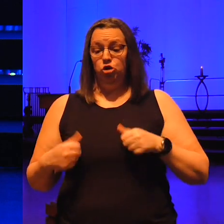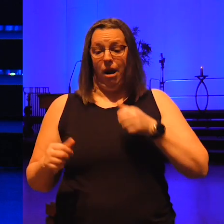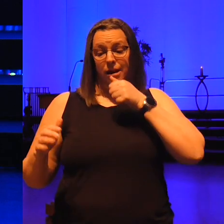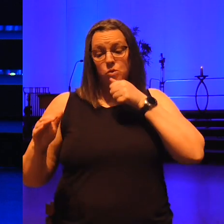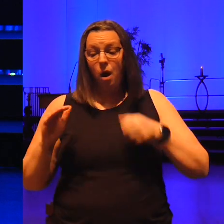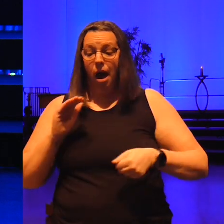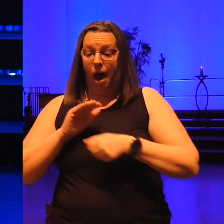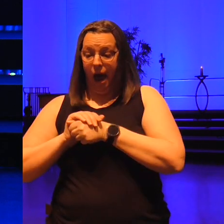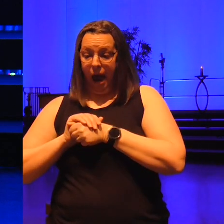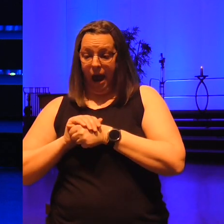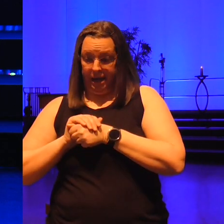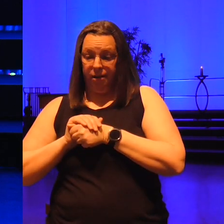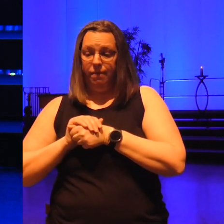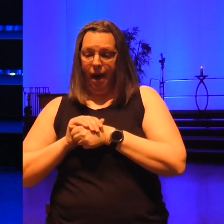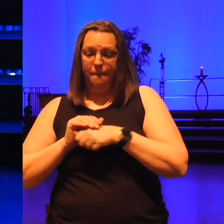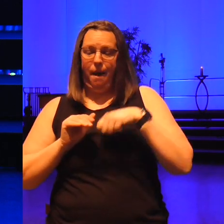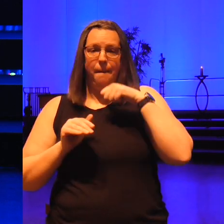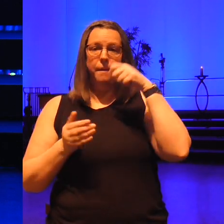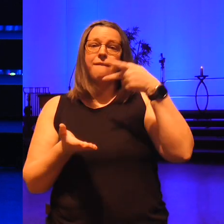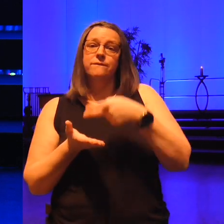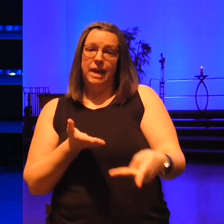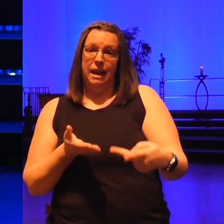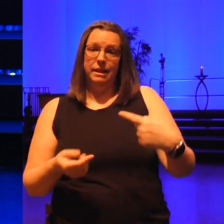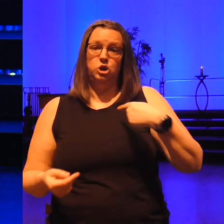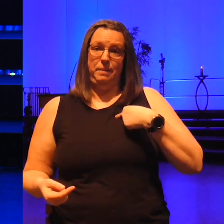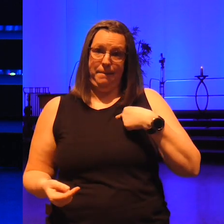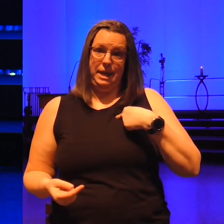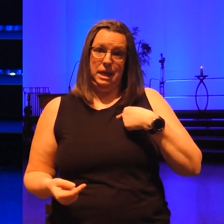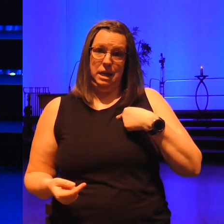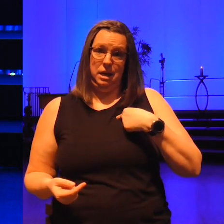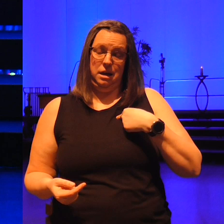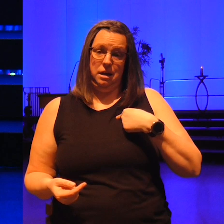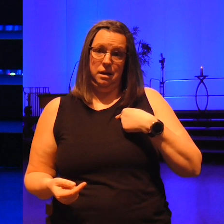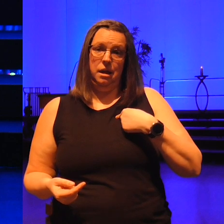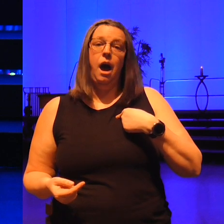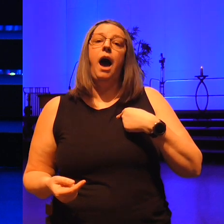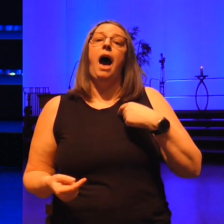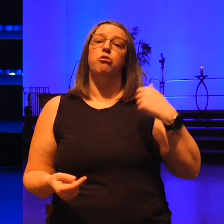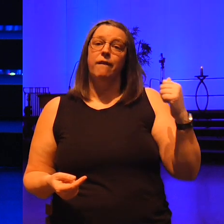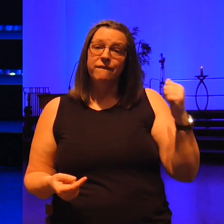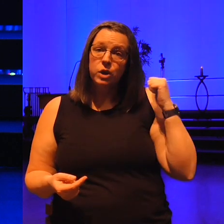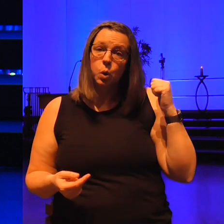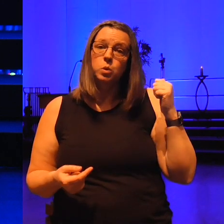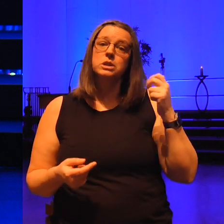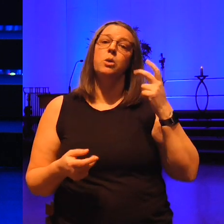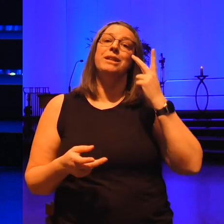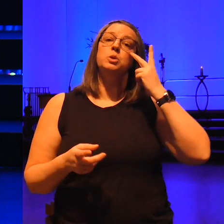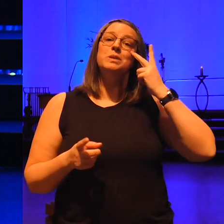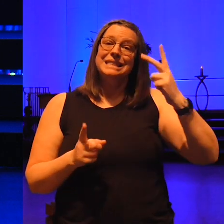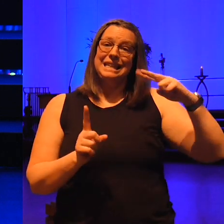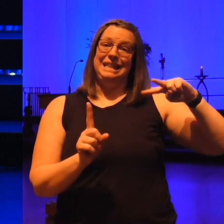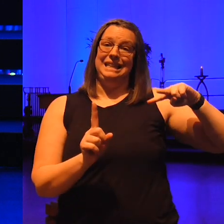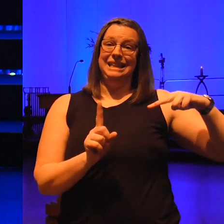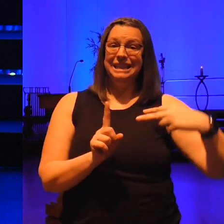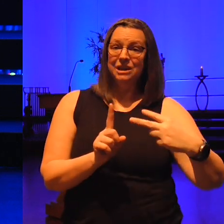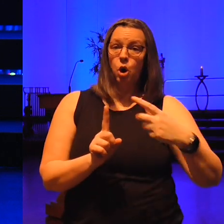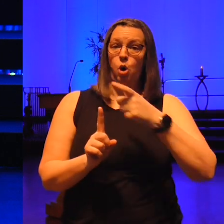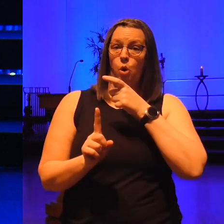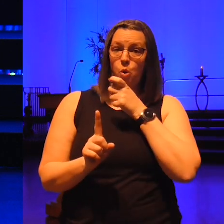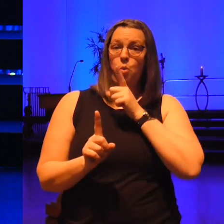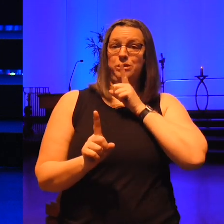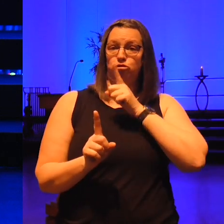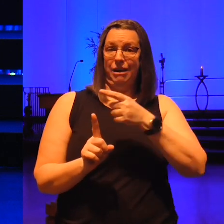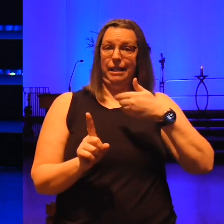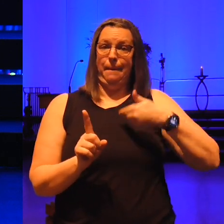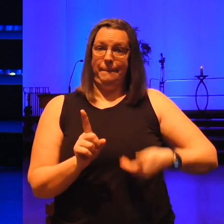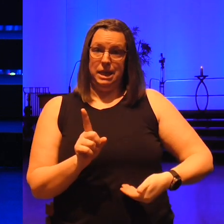won't just fail to be me I ref refuse to let you see just who is really me for perhaps if